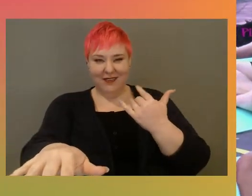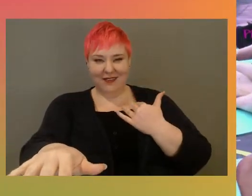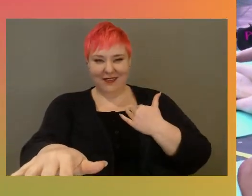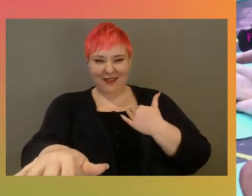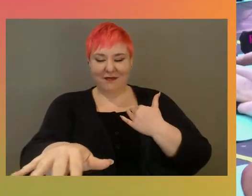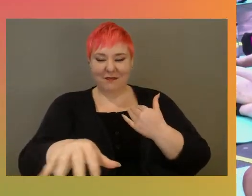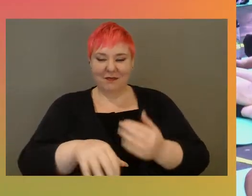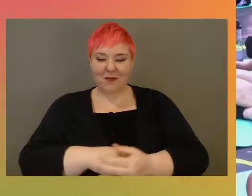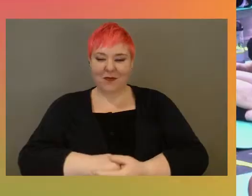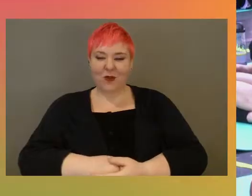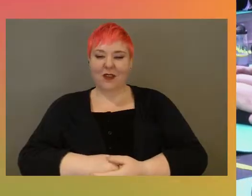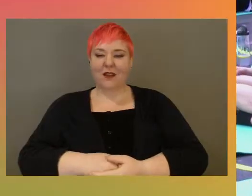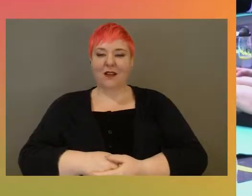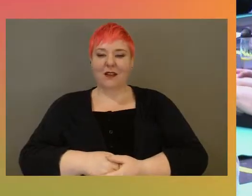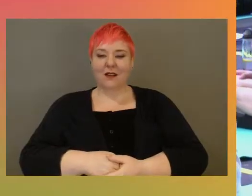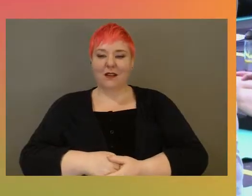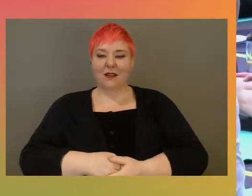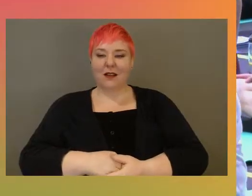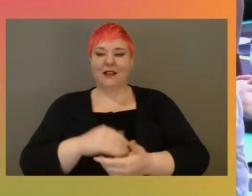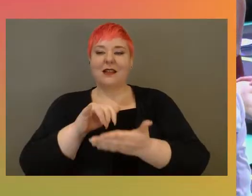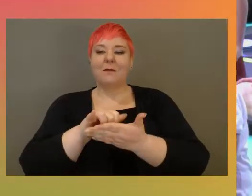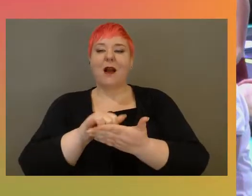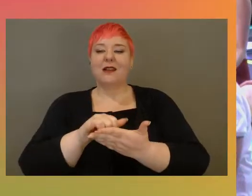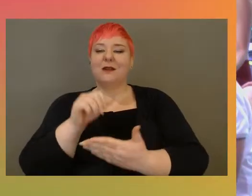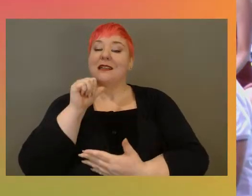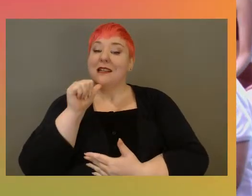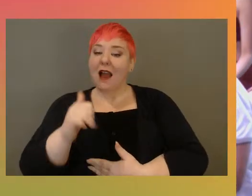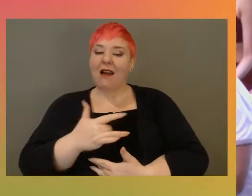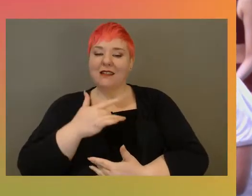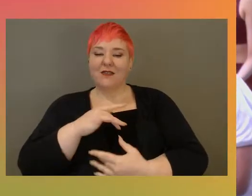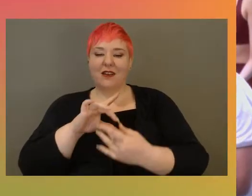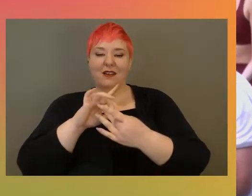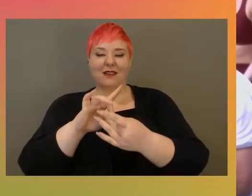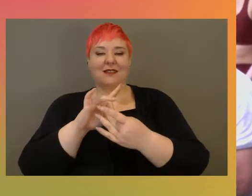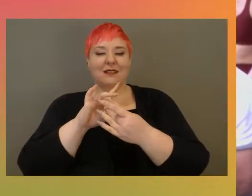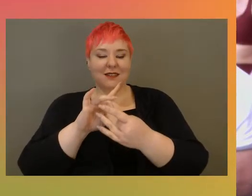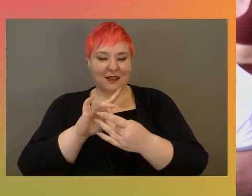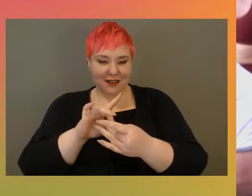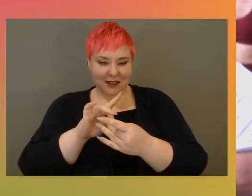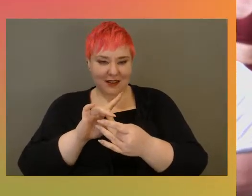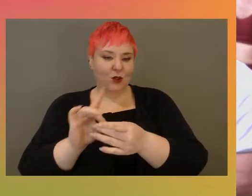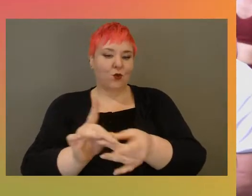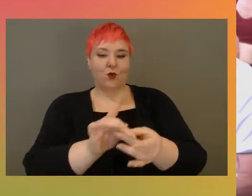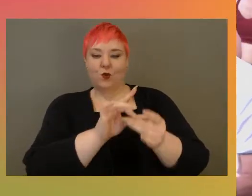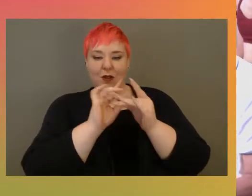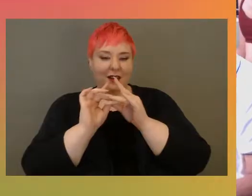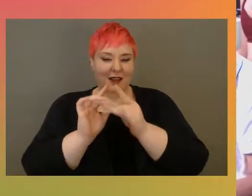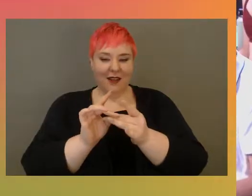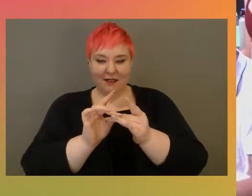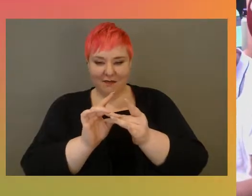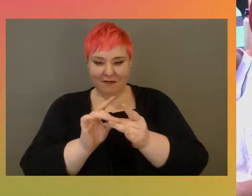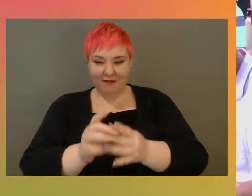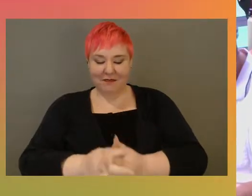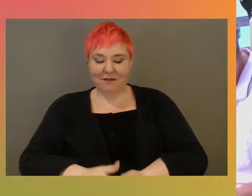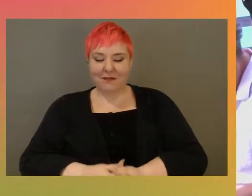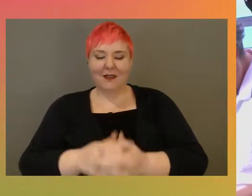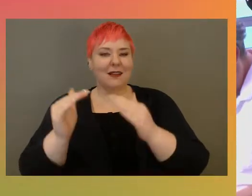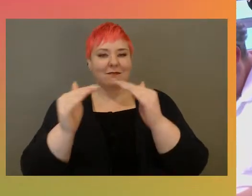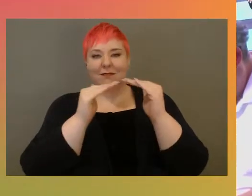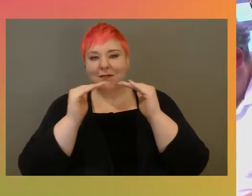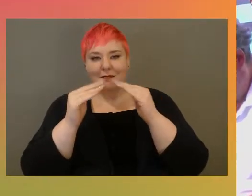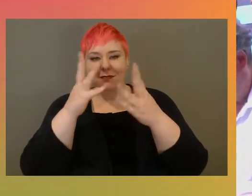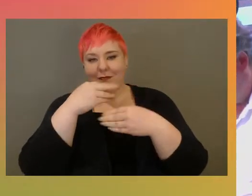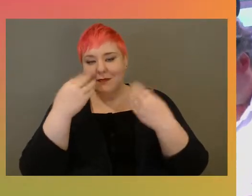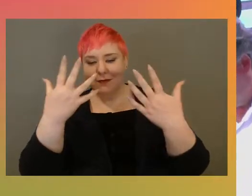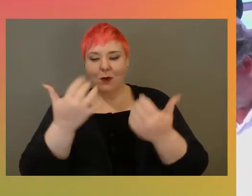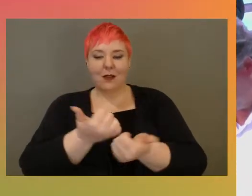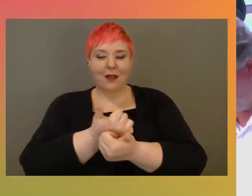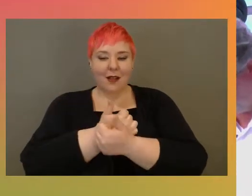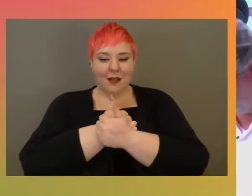WORLD IS MOVING IN. SO,